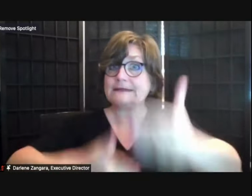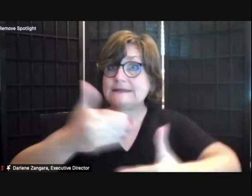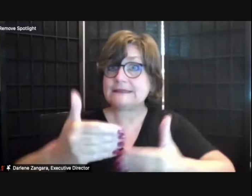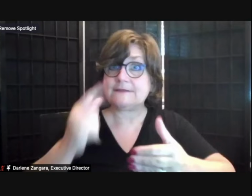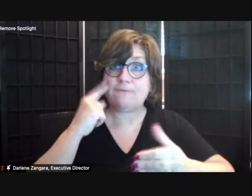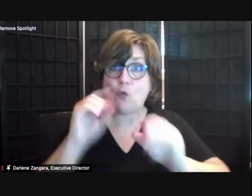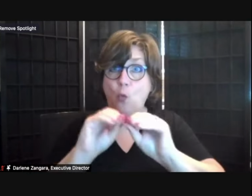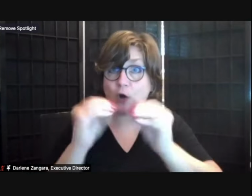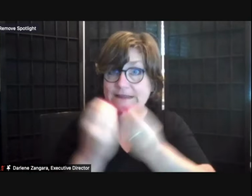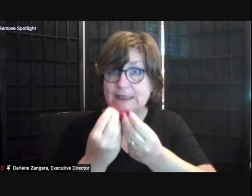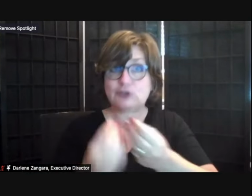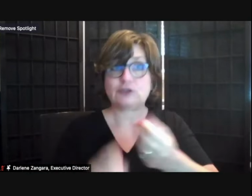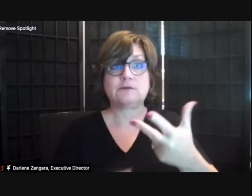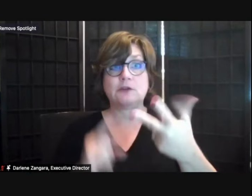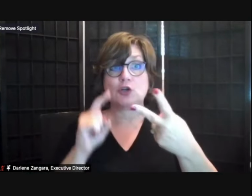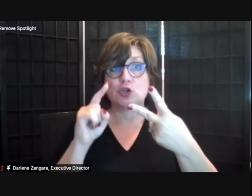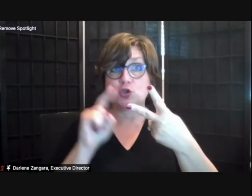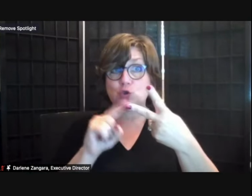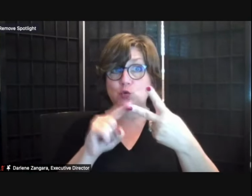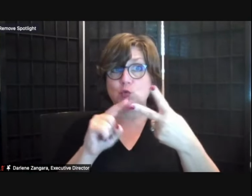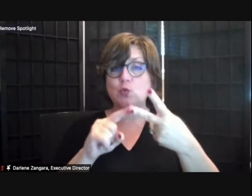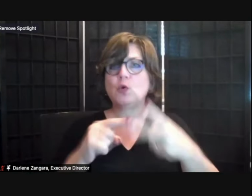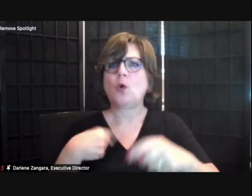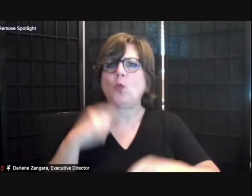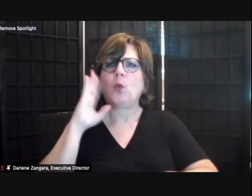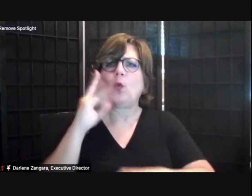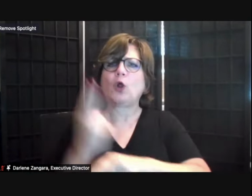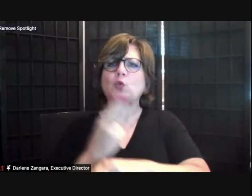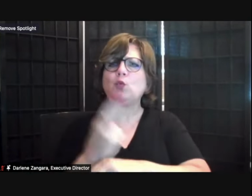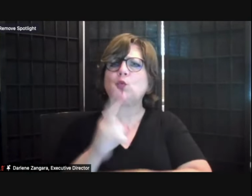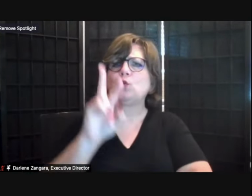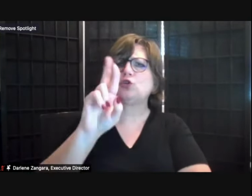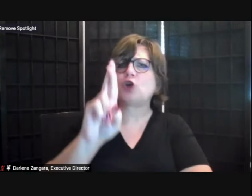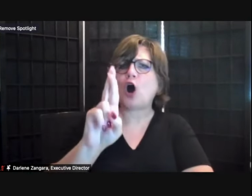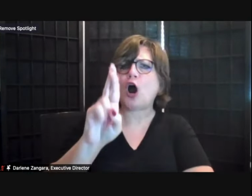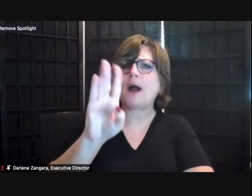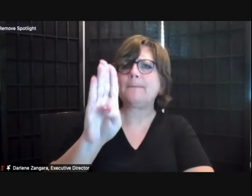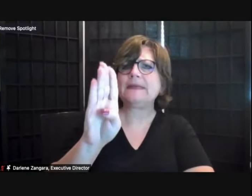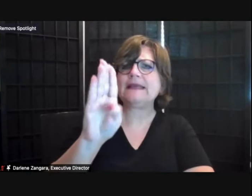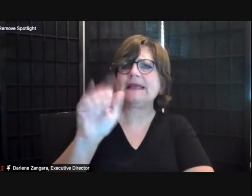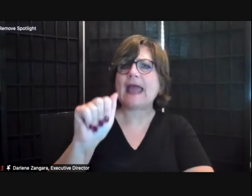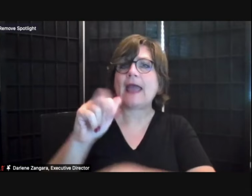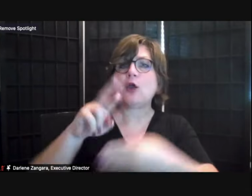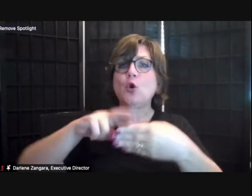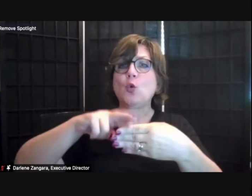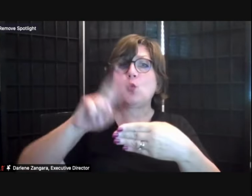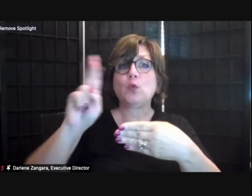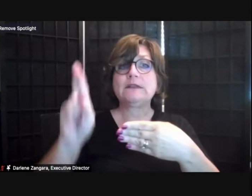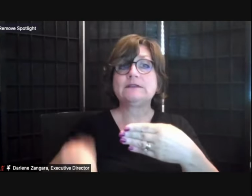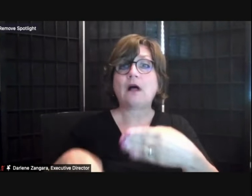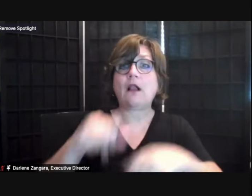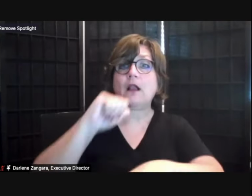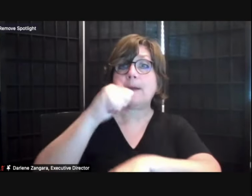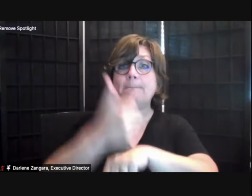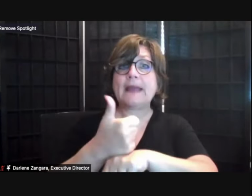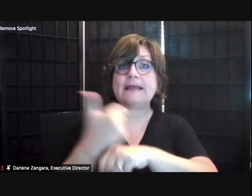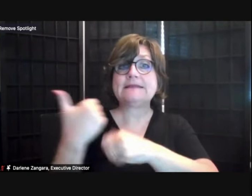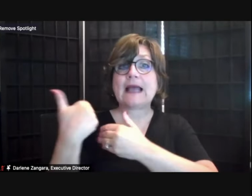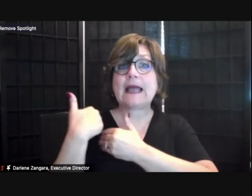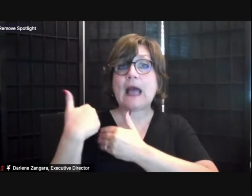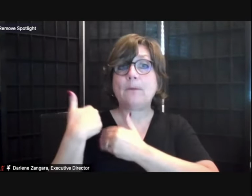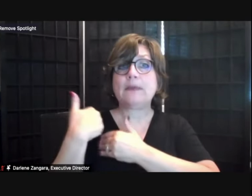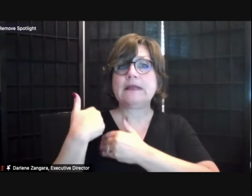adapt our processes 2. Use Results-Based Accountability (RBA)